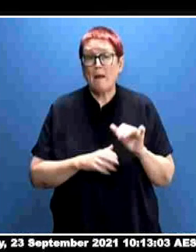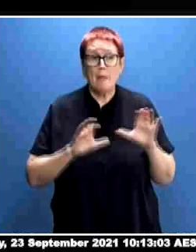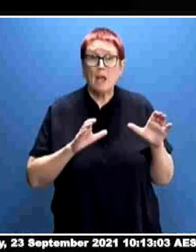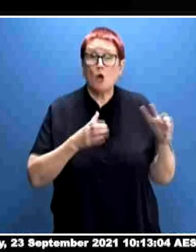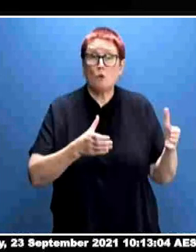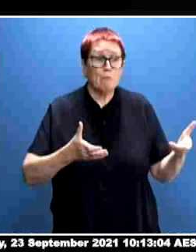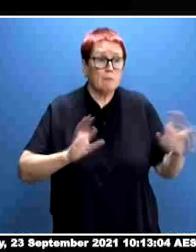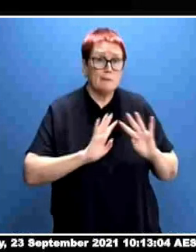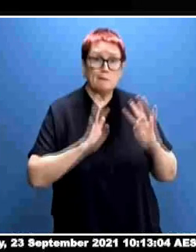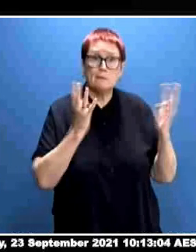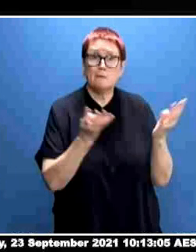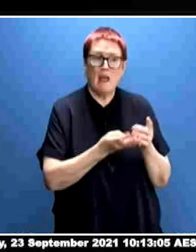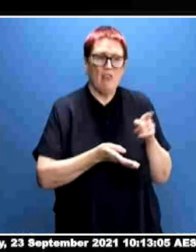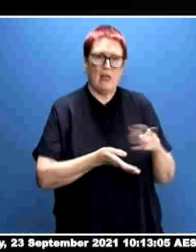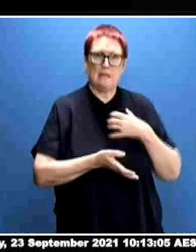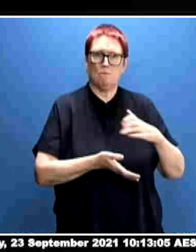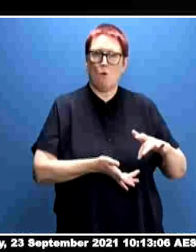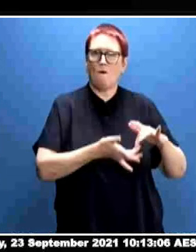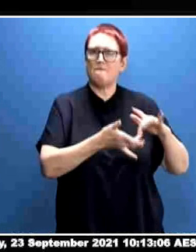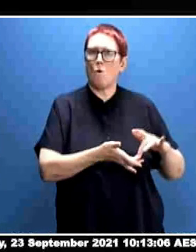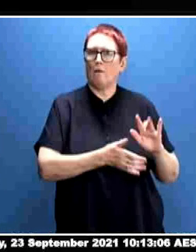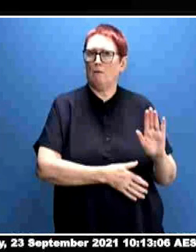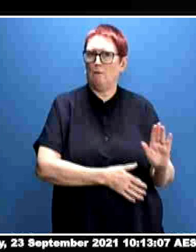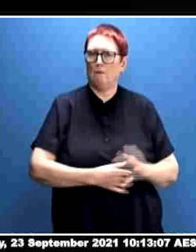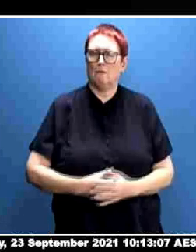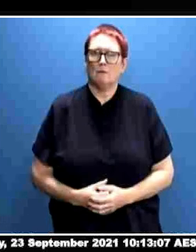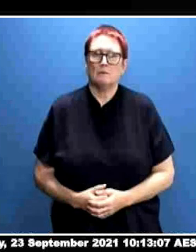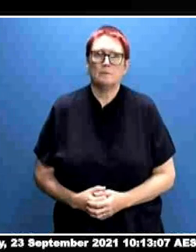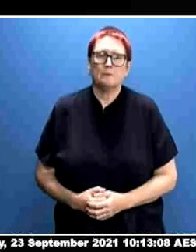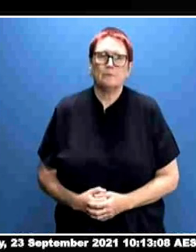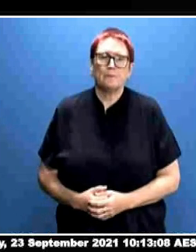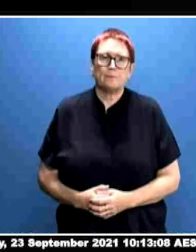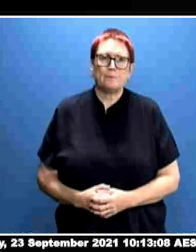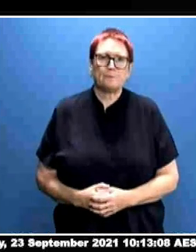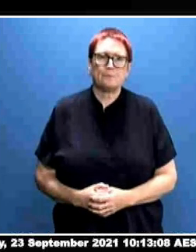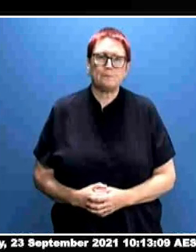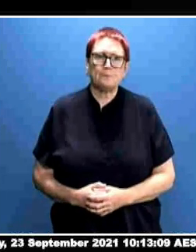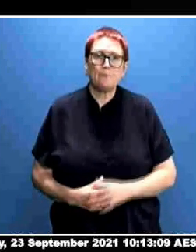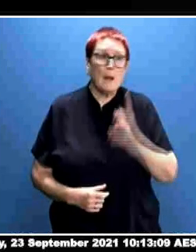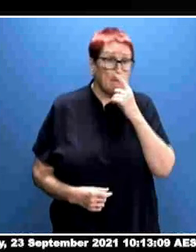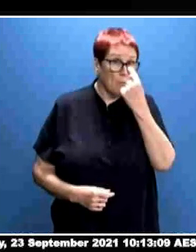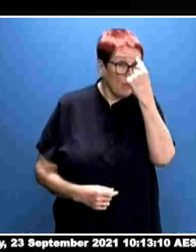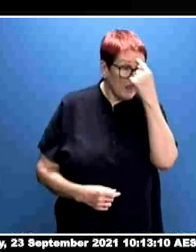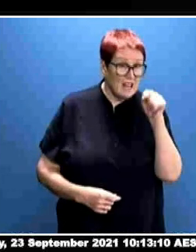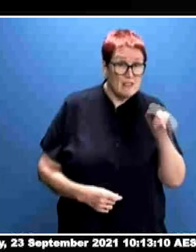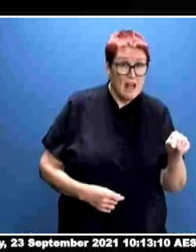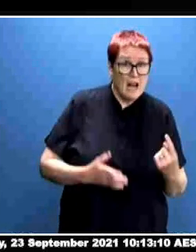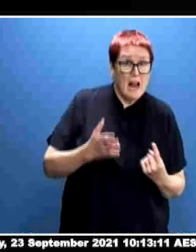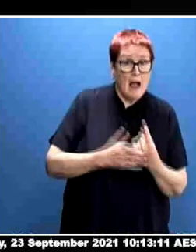It's a much more formal space, and I think that that's what sometimes people can assume is happening when we're talking about therapeutic care,